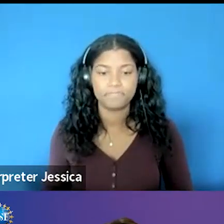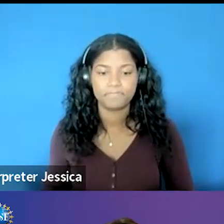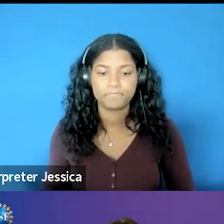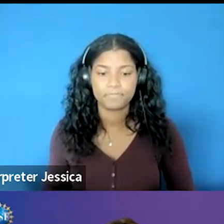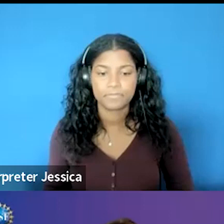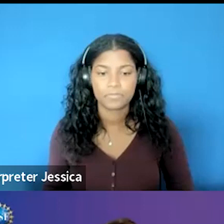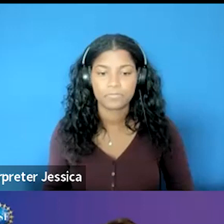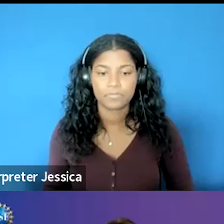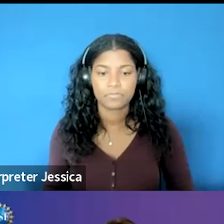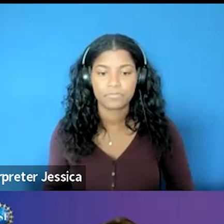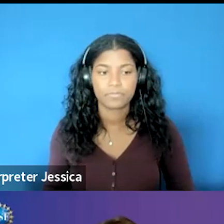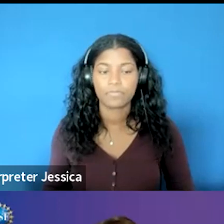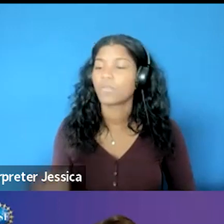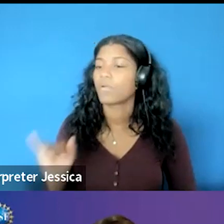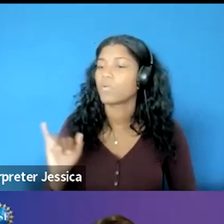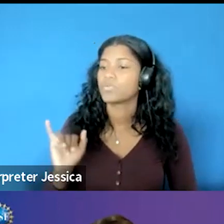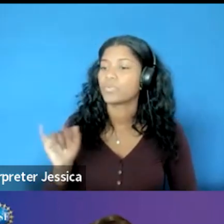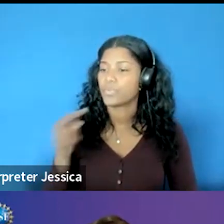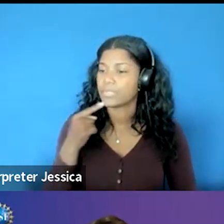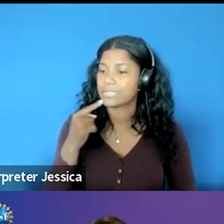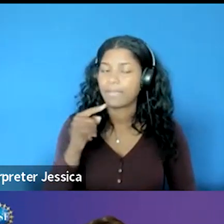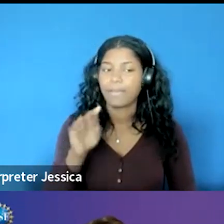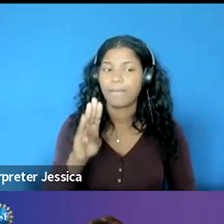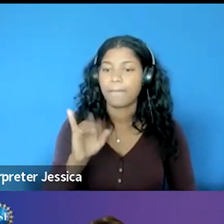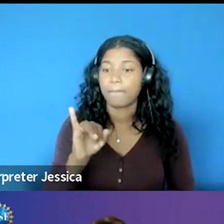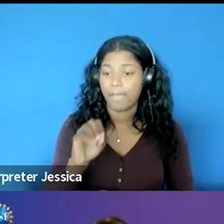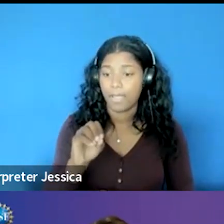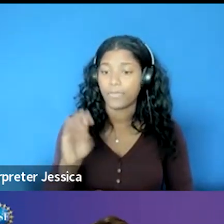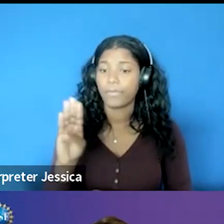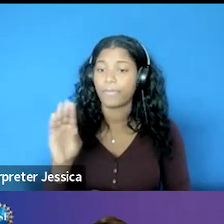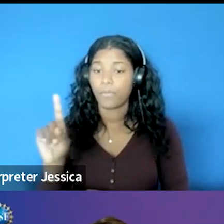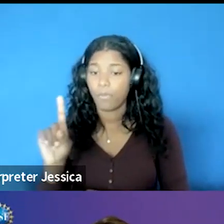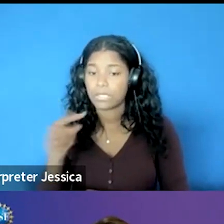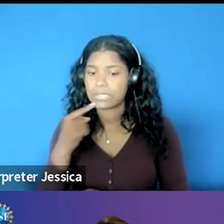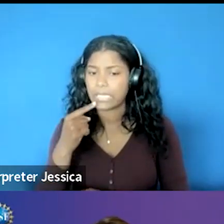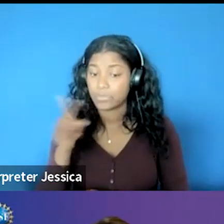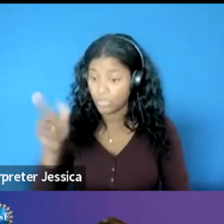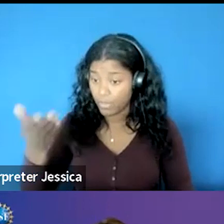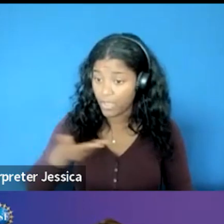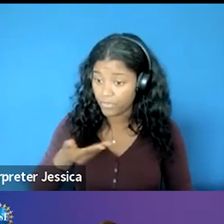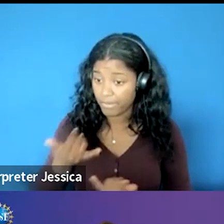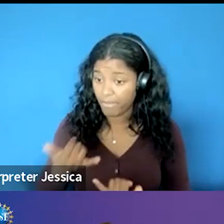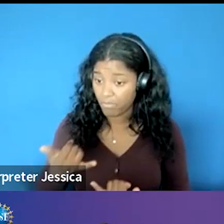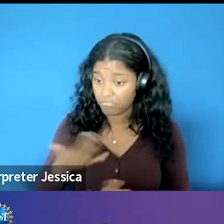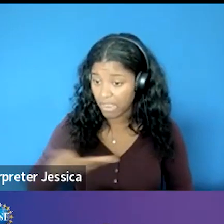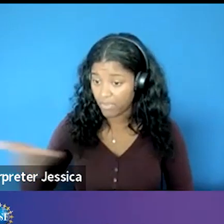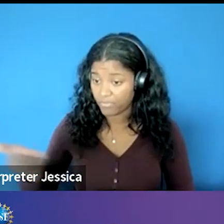Samantha Hunter: Leslie you commented on, one of the best places to work, so someone asked are you hiring now? Leslie Rissler: We hire constantly.